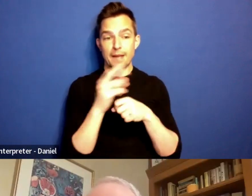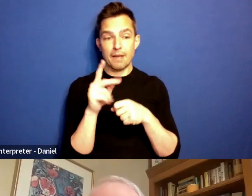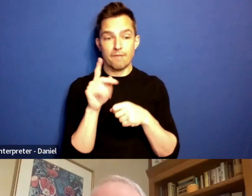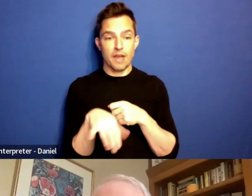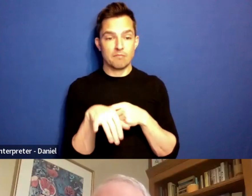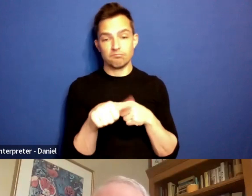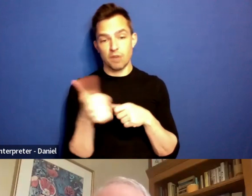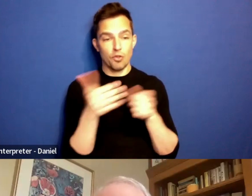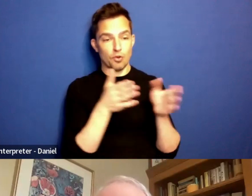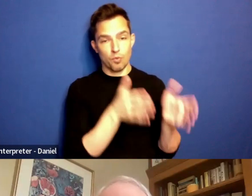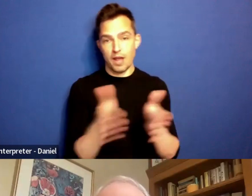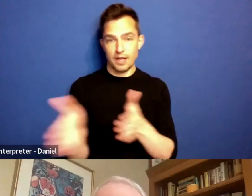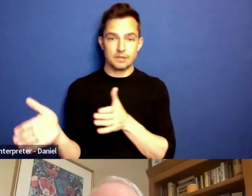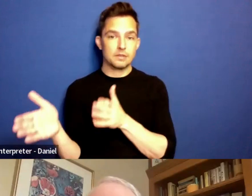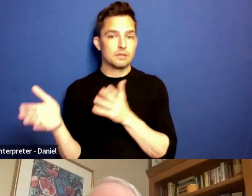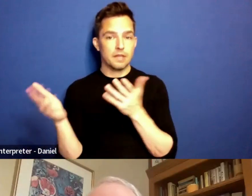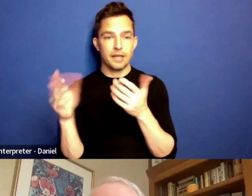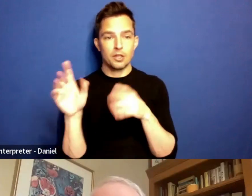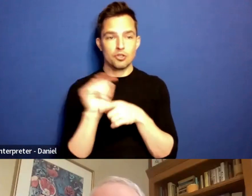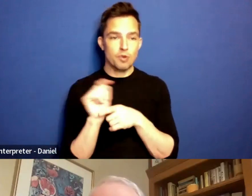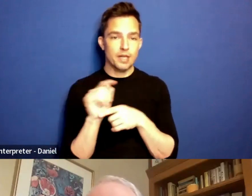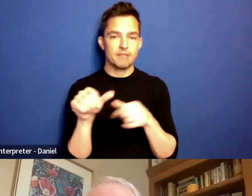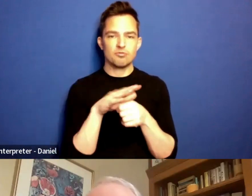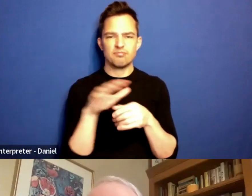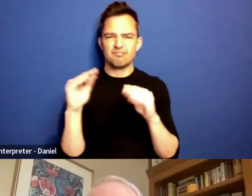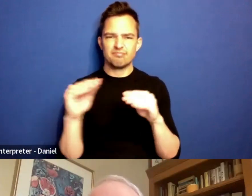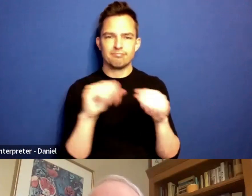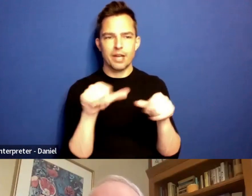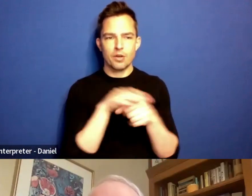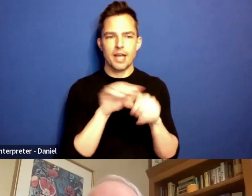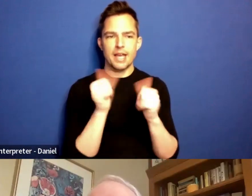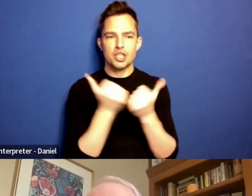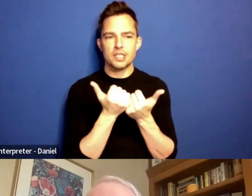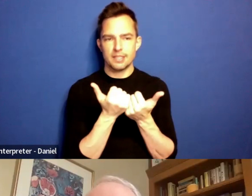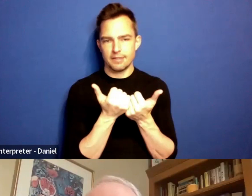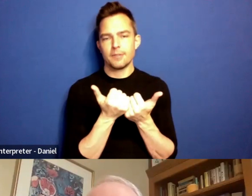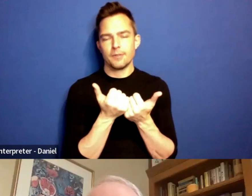in terms of, you know, training the Area Agencies on Aging, how to do more thorough screening,